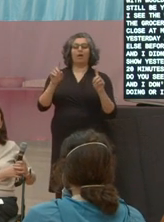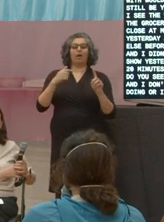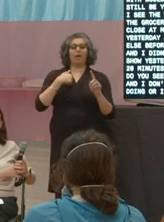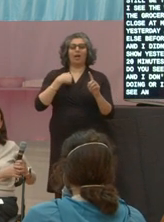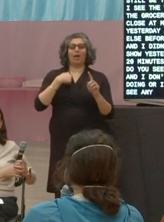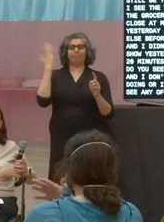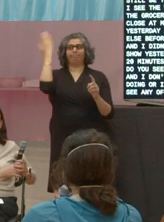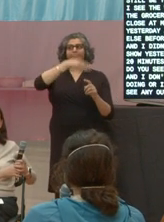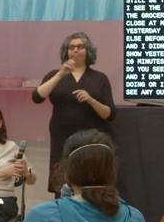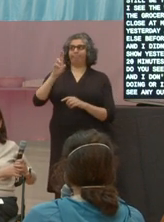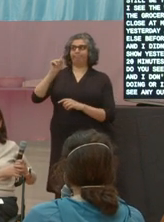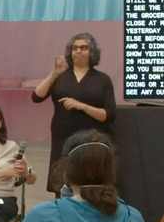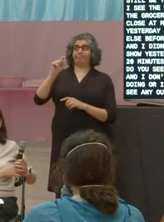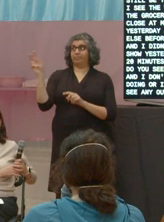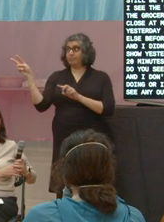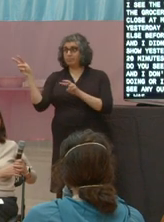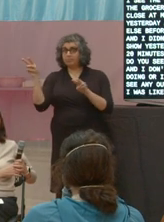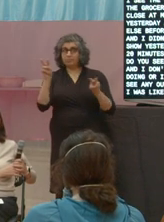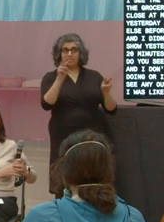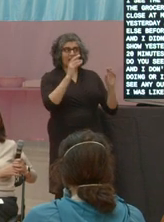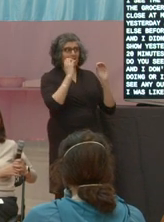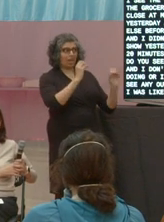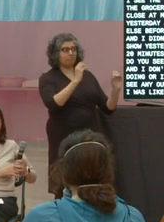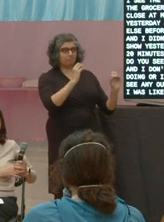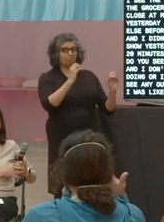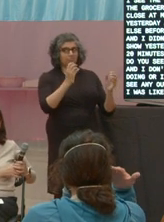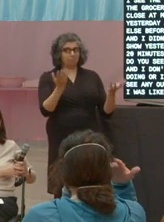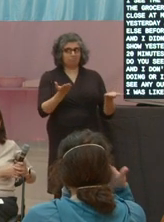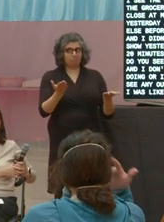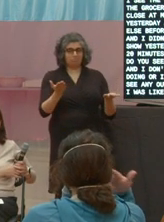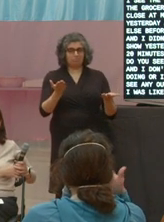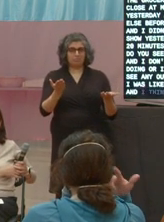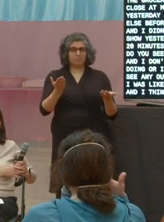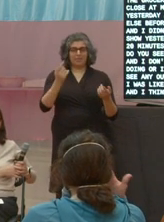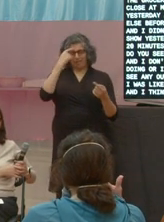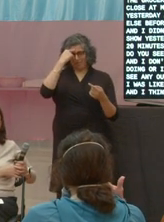any outlets. I like looked around the room, I was like, oh, there's no outlet to this room. And I think my brain had like,